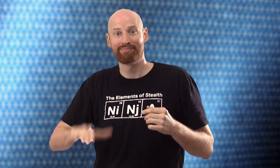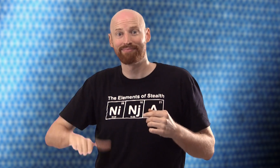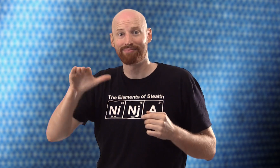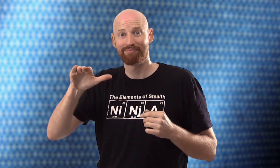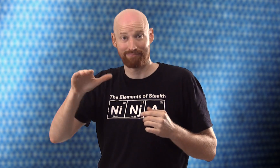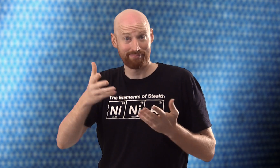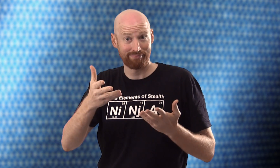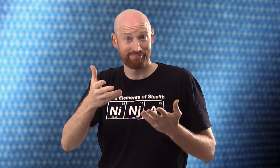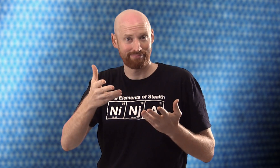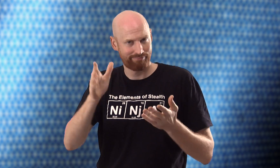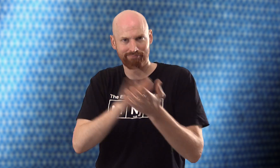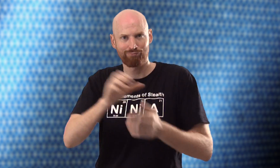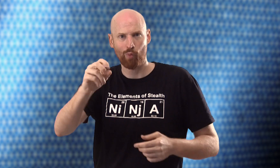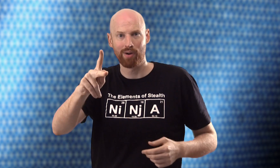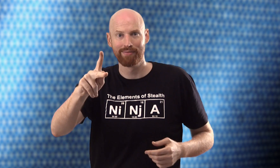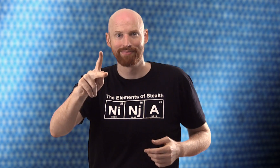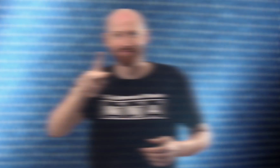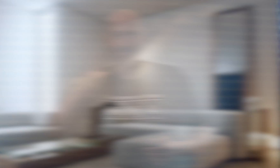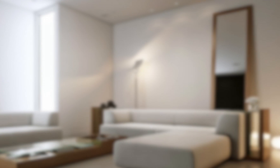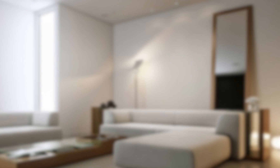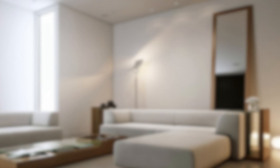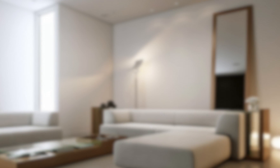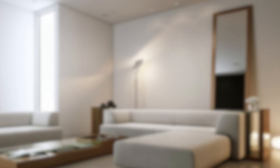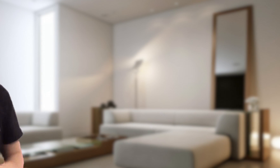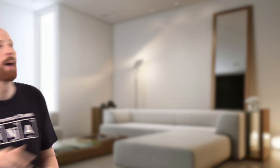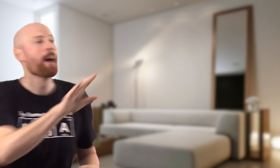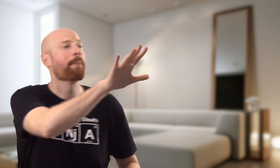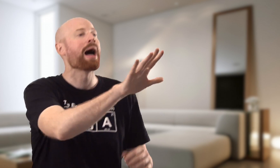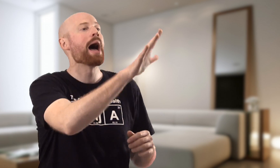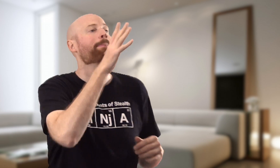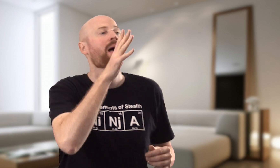family? Alright! "Umm, hey mom! I am going to my